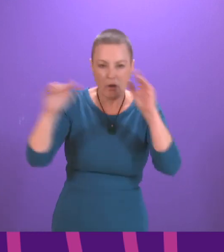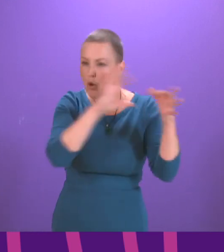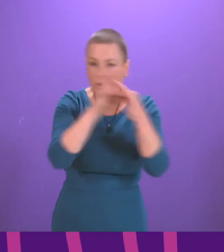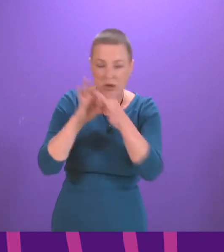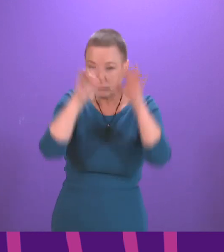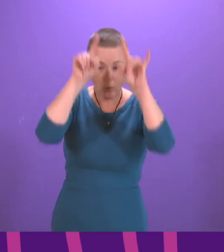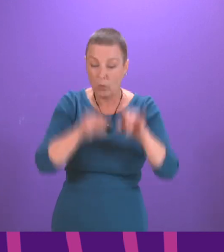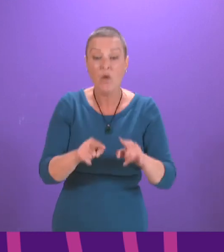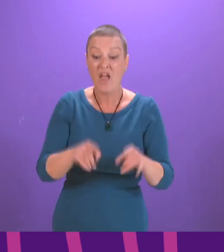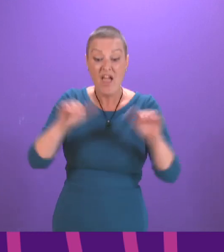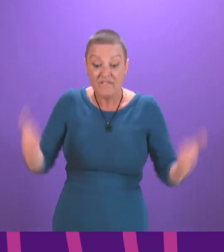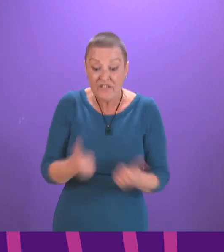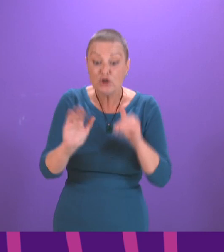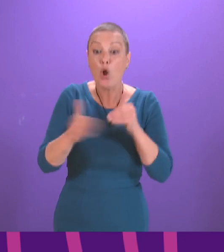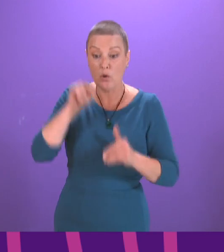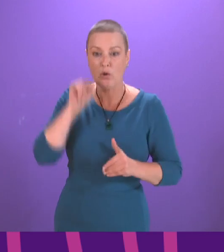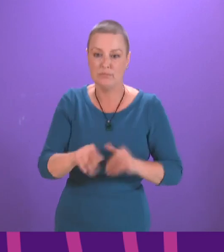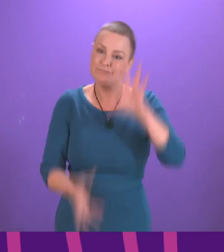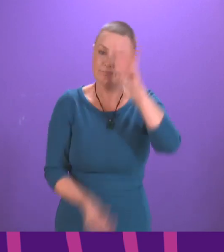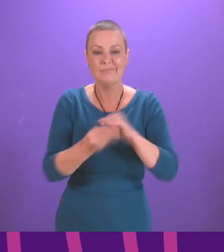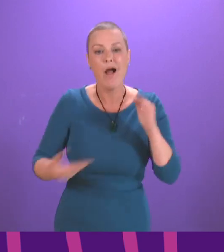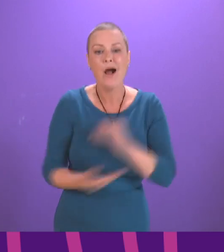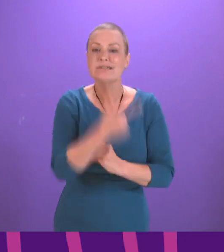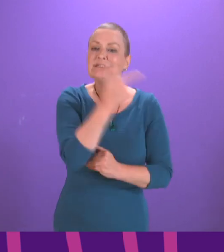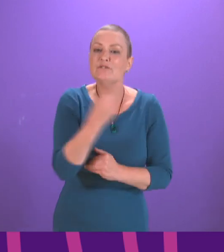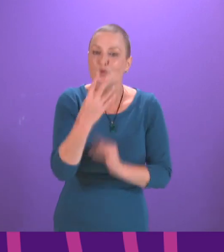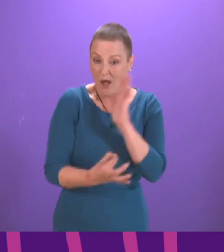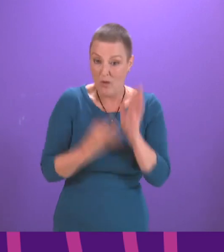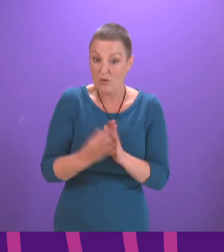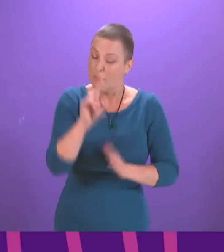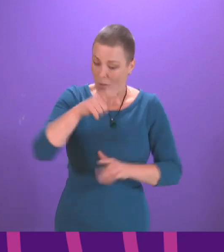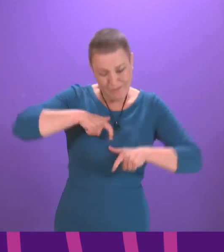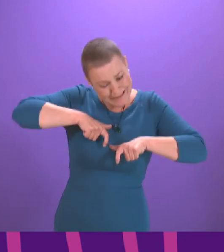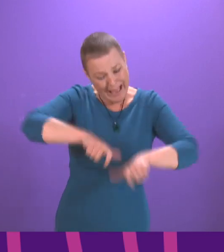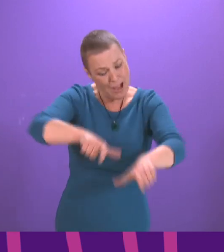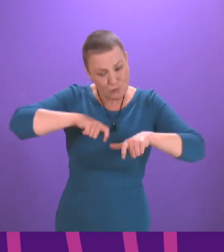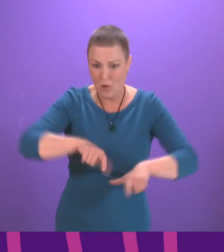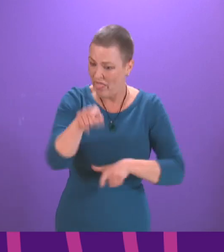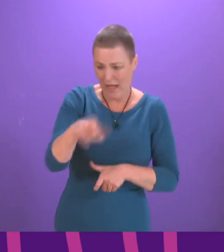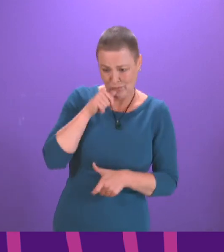we are not complacent about them. We will continue to work hard to make sure that they do not deteriorate and that we improve them even further.